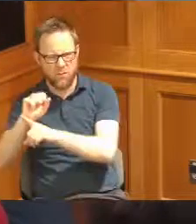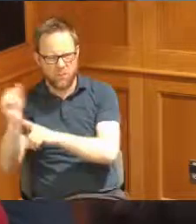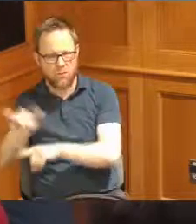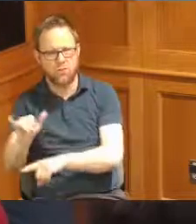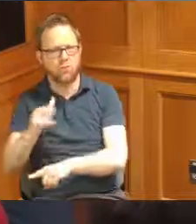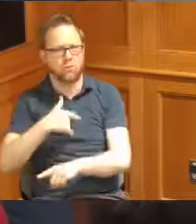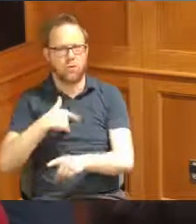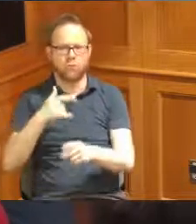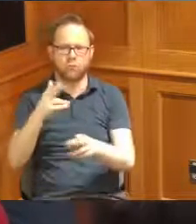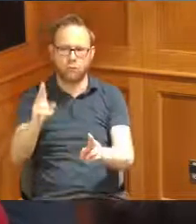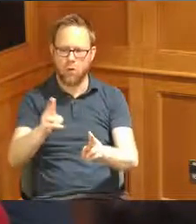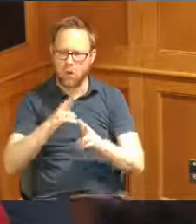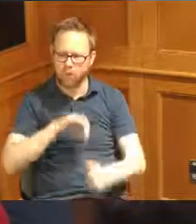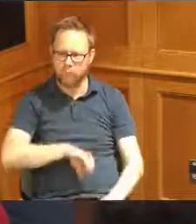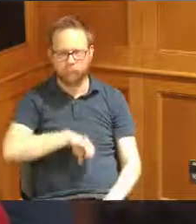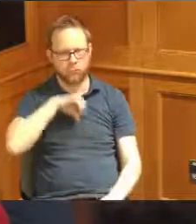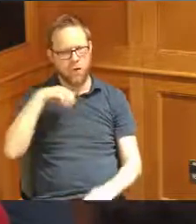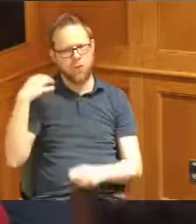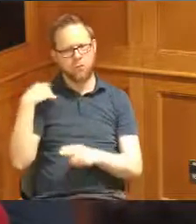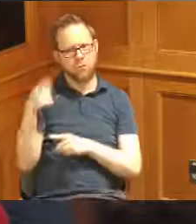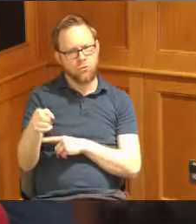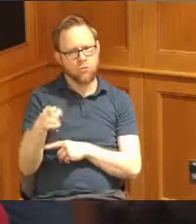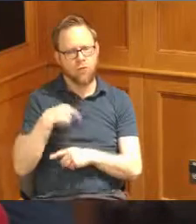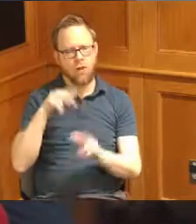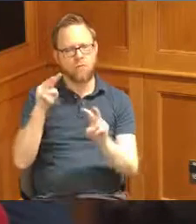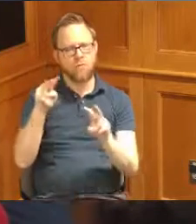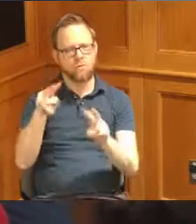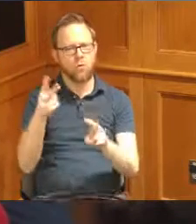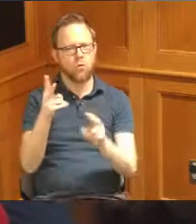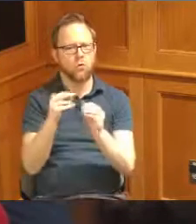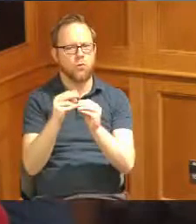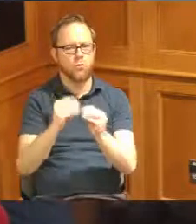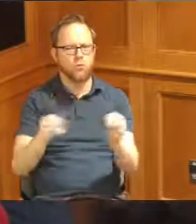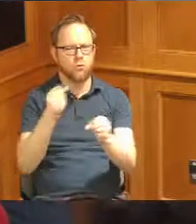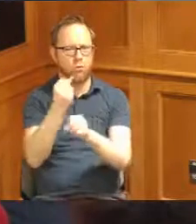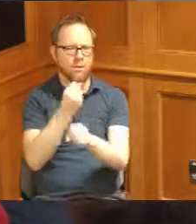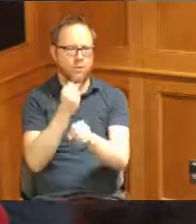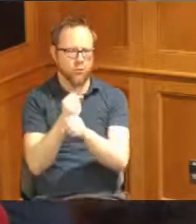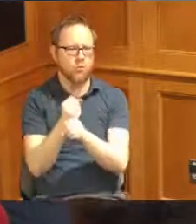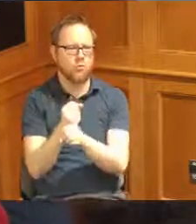such a great talent just looking forward to two more great years with her so two more years